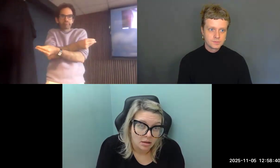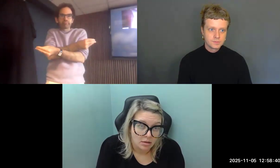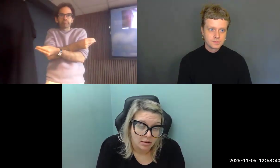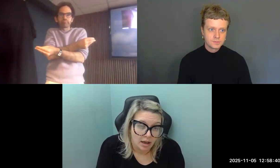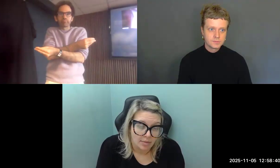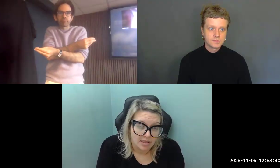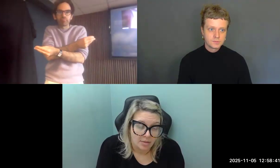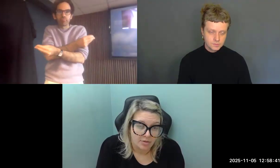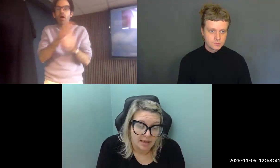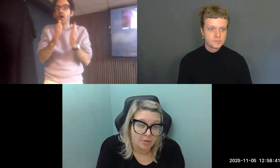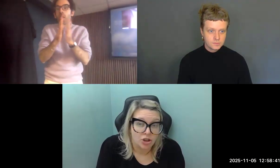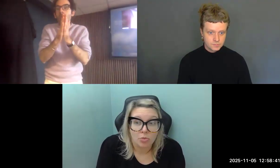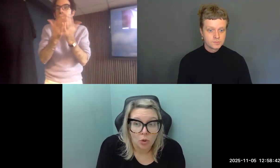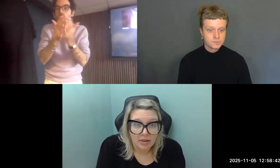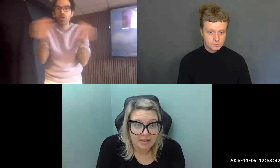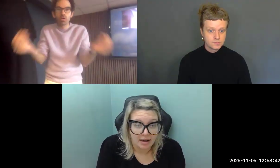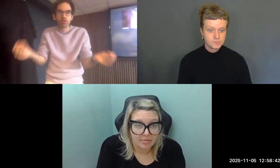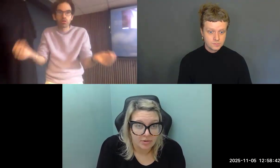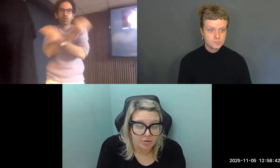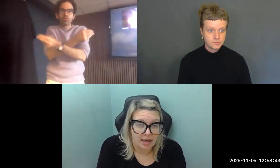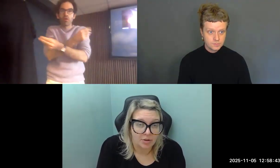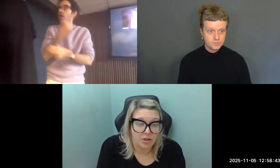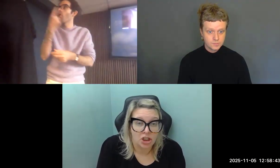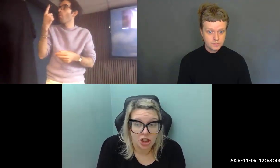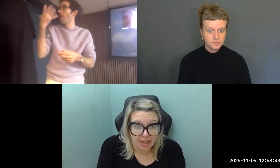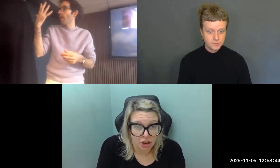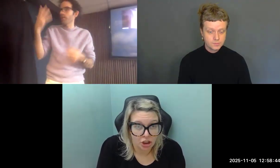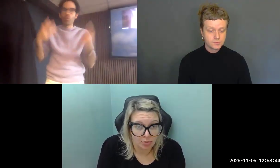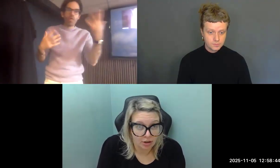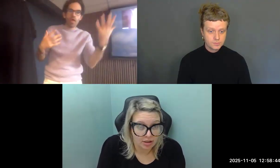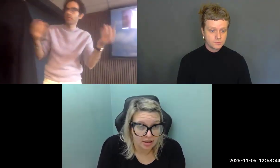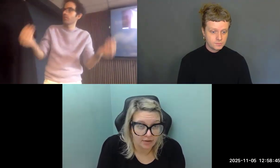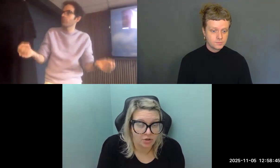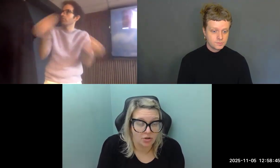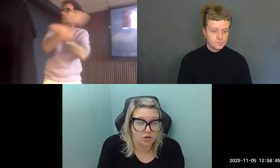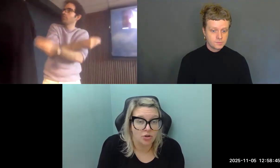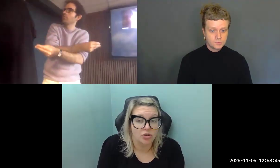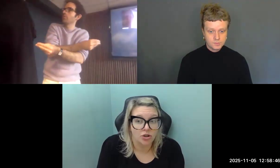, in terms of being able to do more with the sign, so being able to exchange two books, if you use.